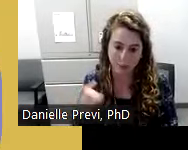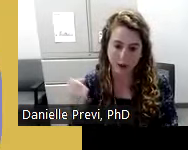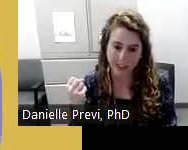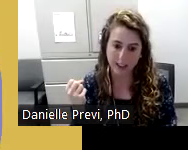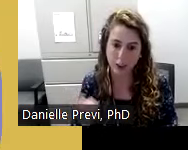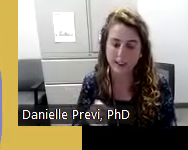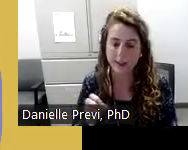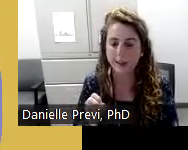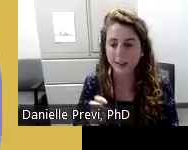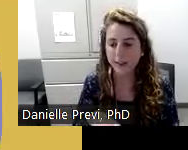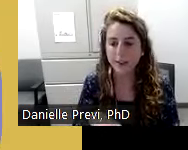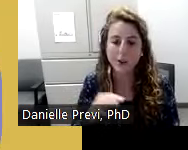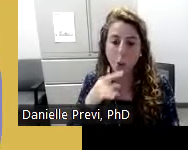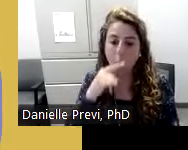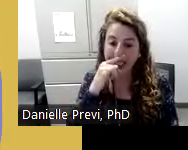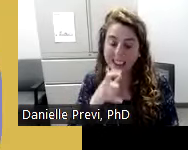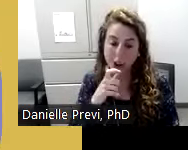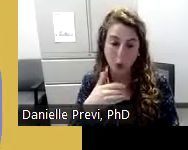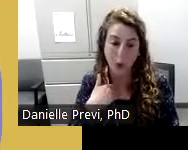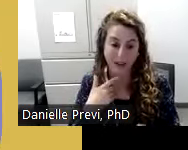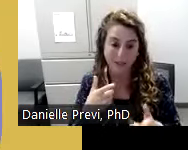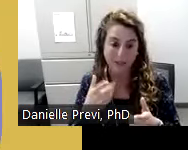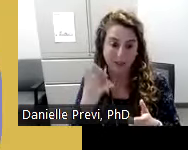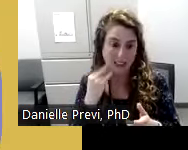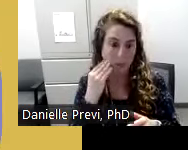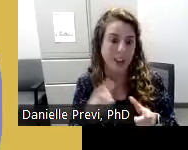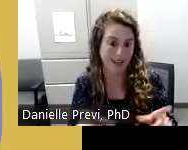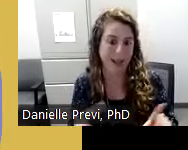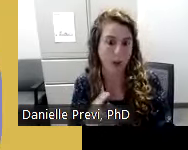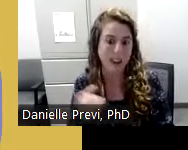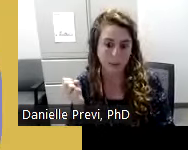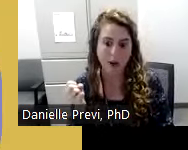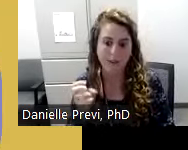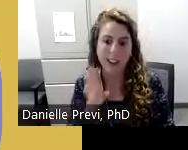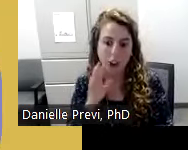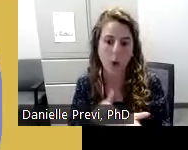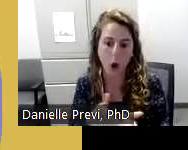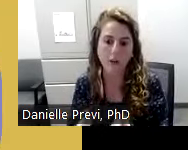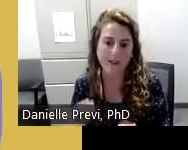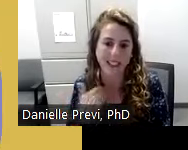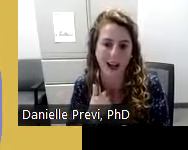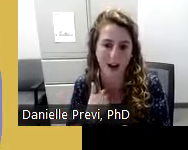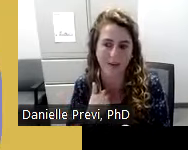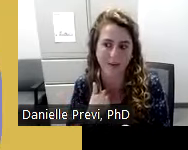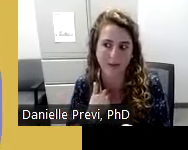learning of sign language prevents language deprivation in children. We see children who have